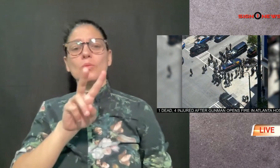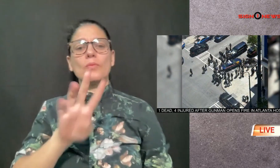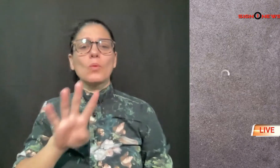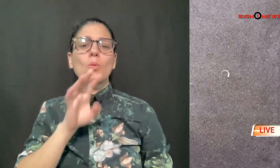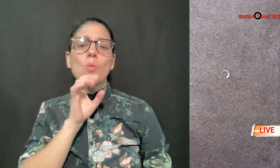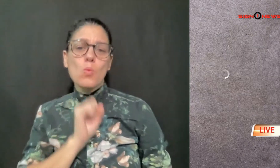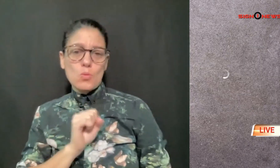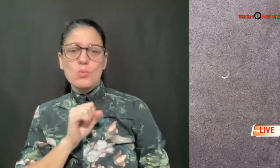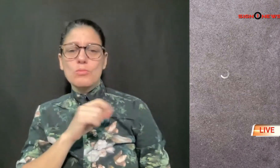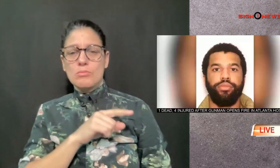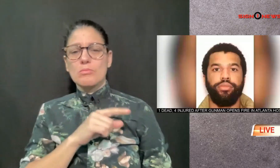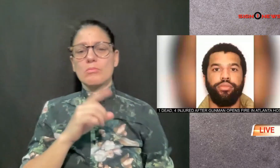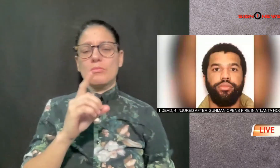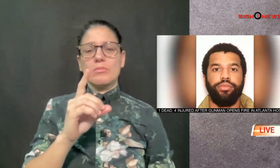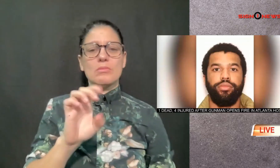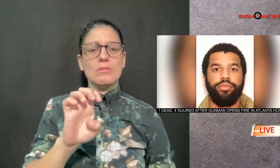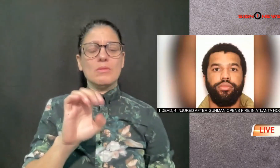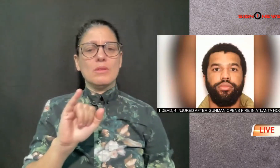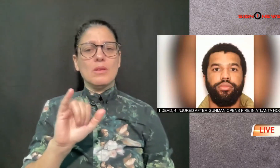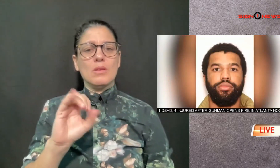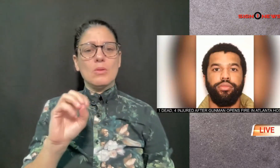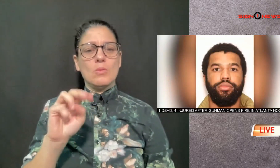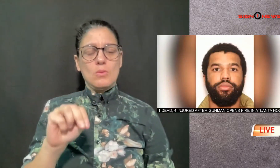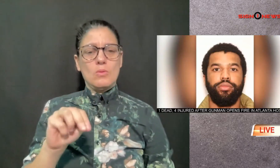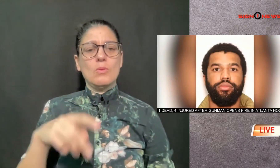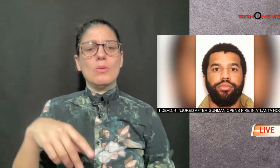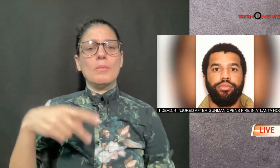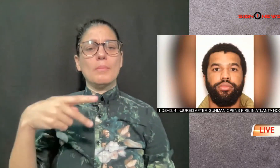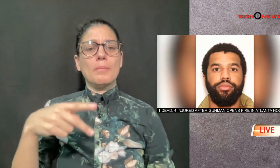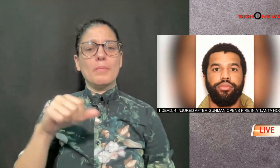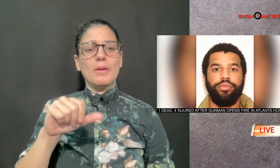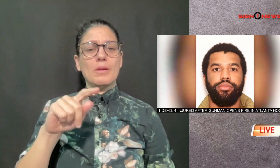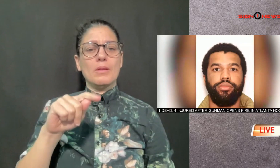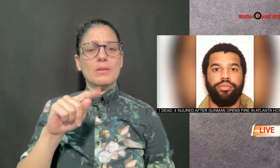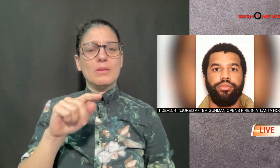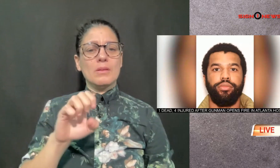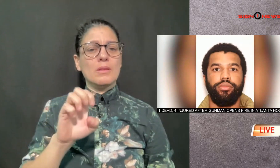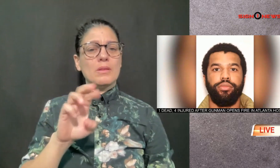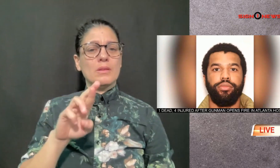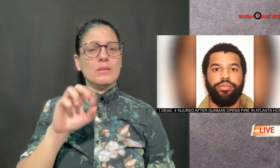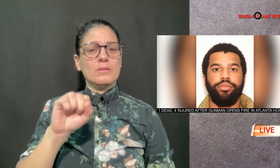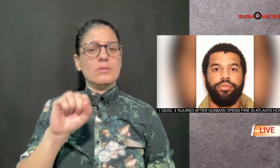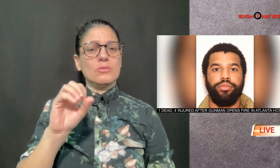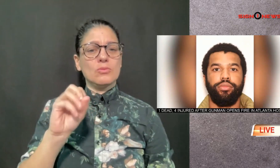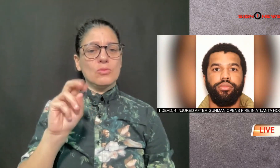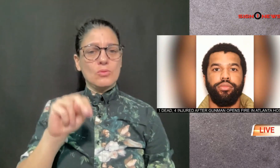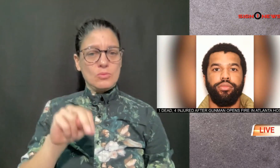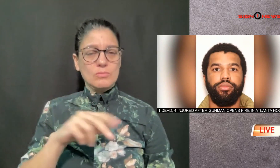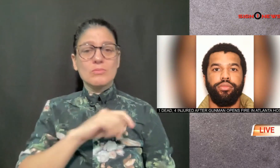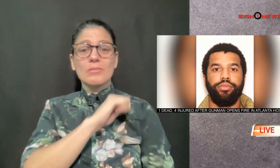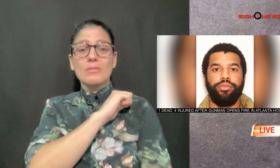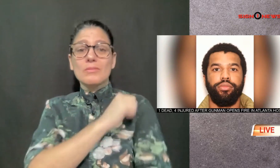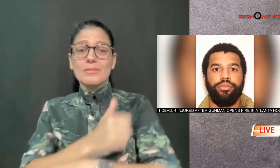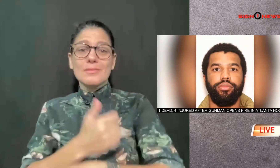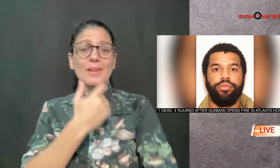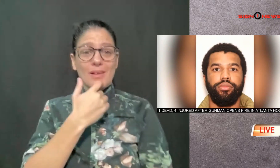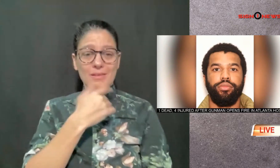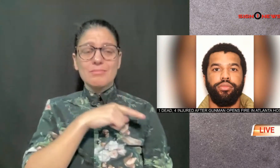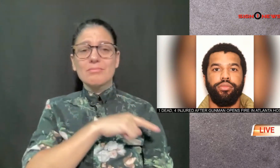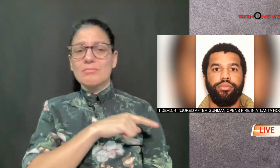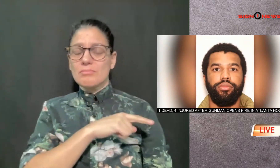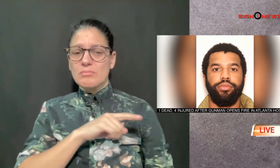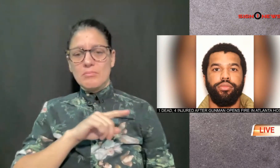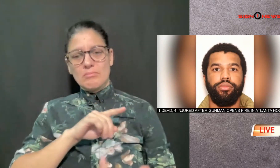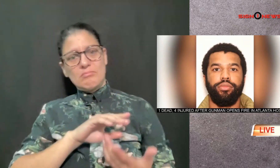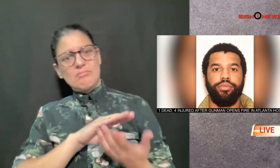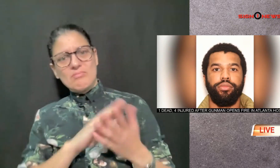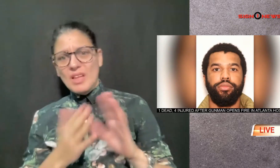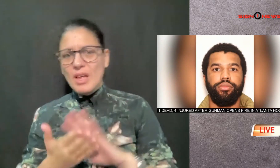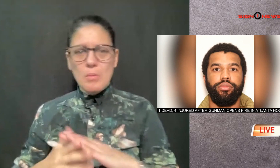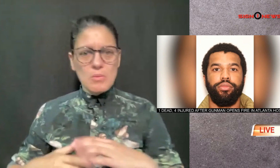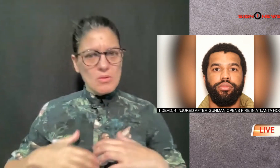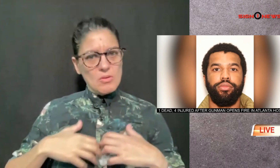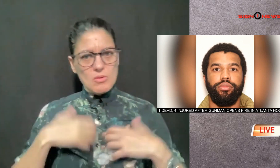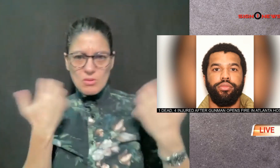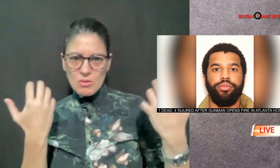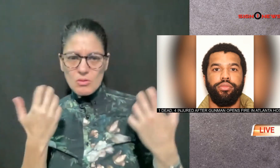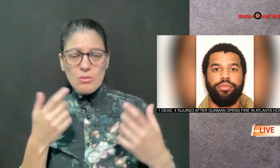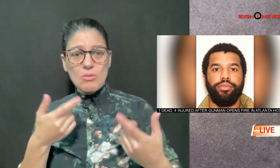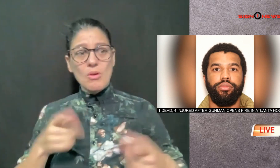say the suspect is 24-year-old Deion Patterson authorities say he became enraged while sitting